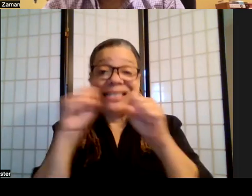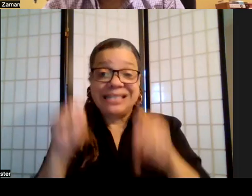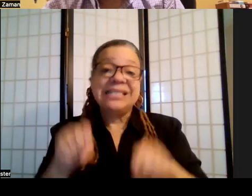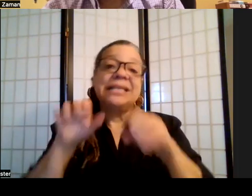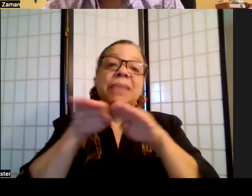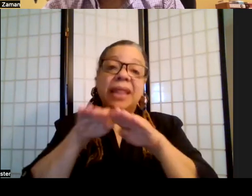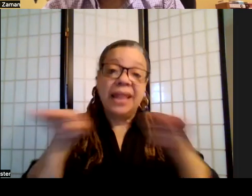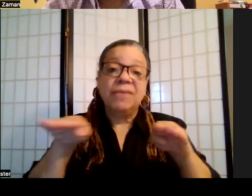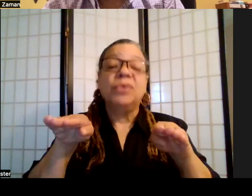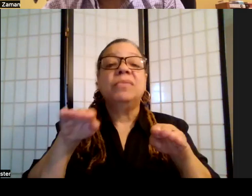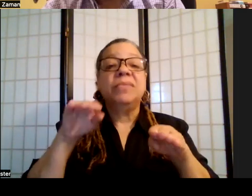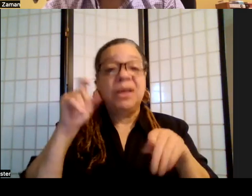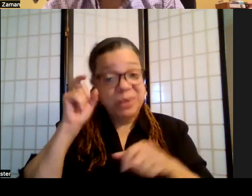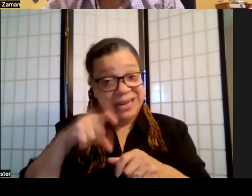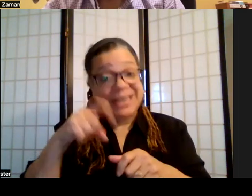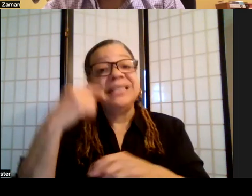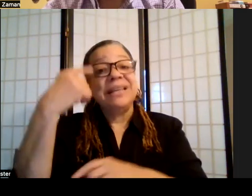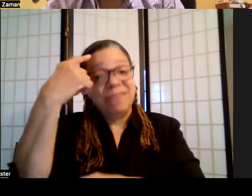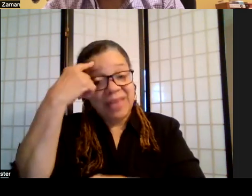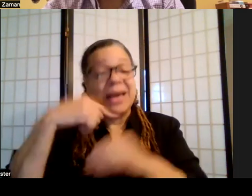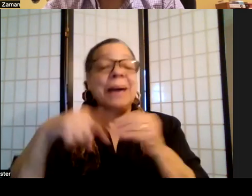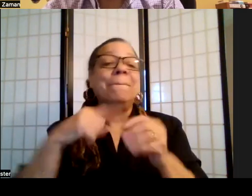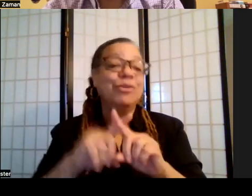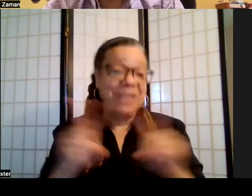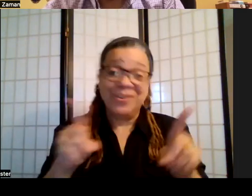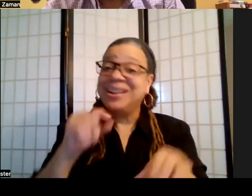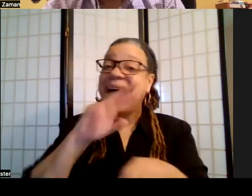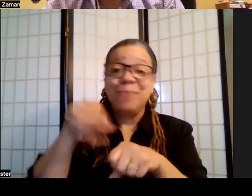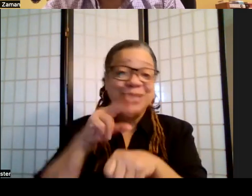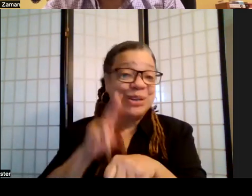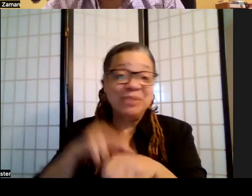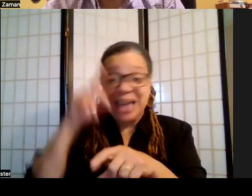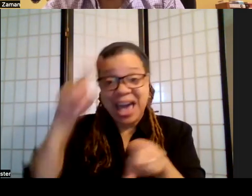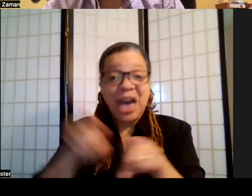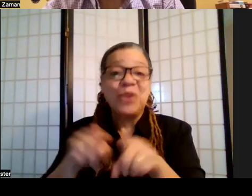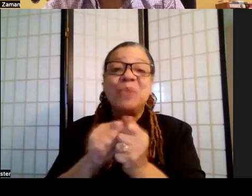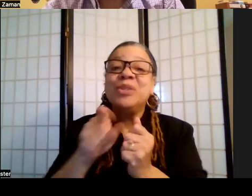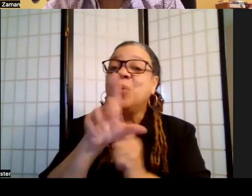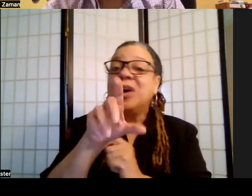think about differently. Absolutely. I, I, I would have agree 100 percent.